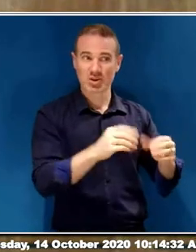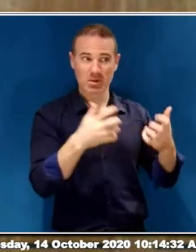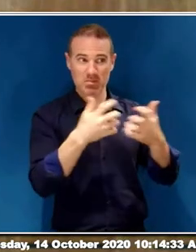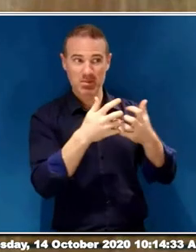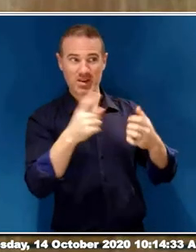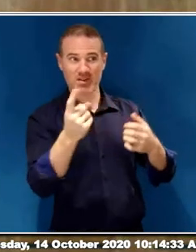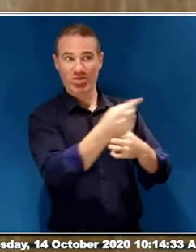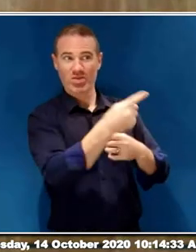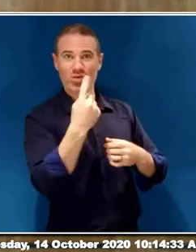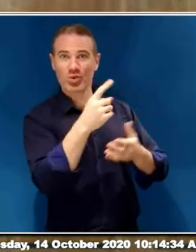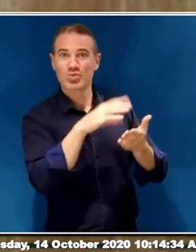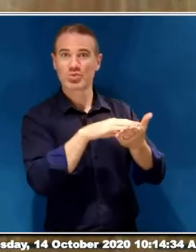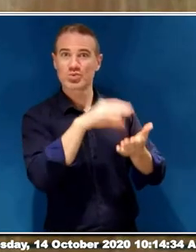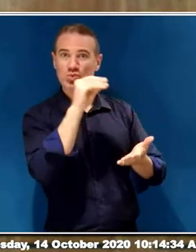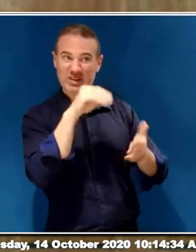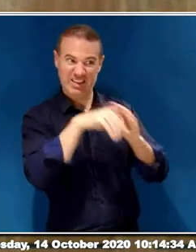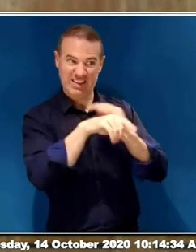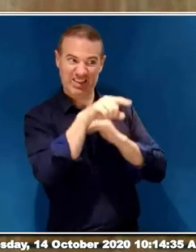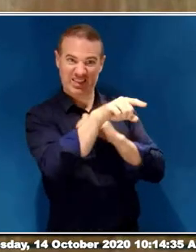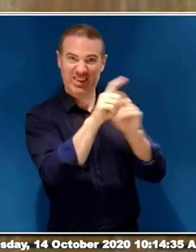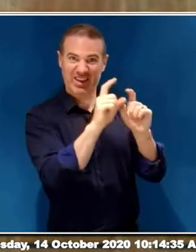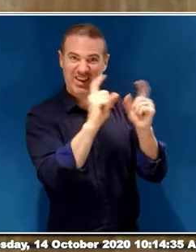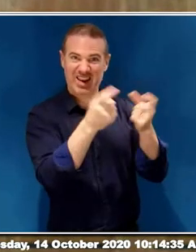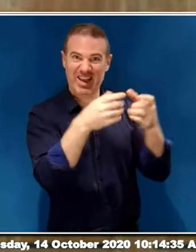directly into mainstream classrooms.